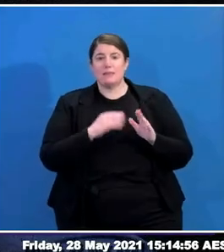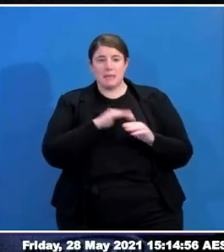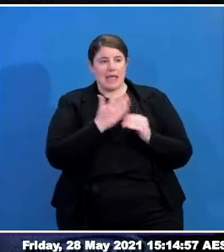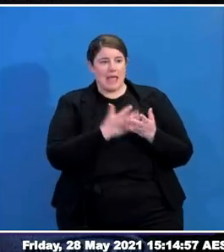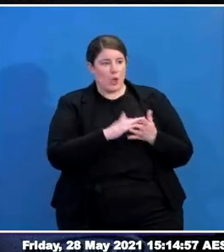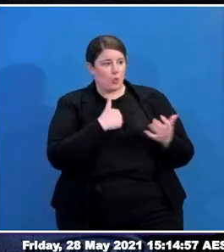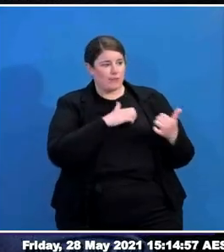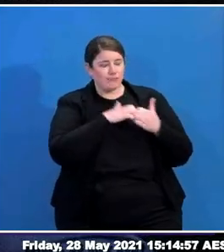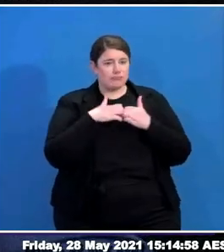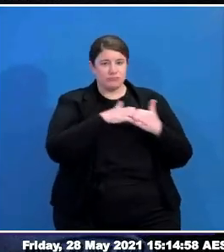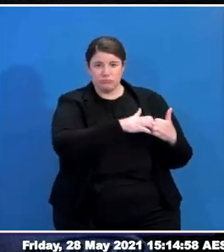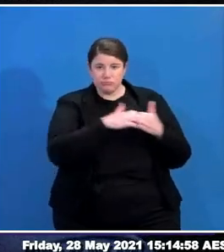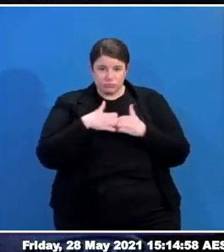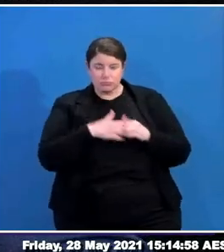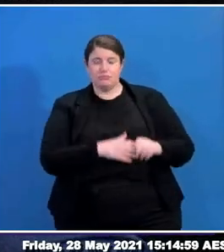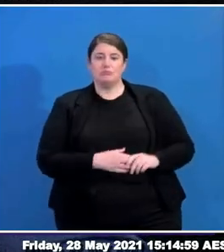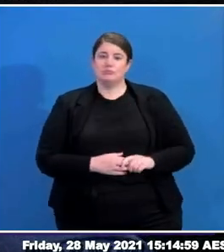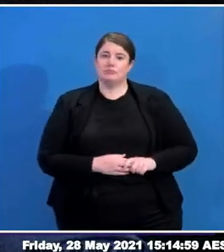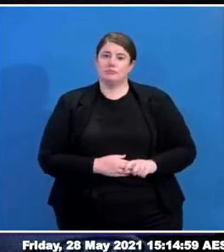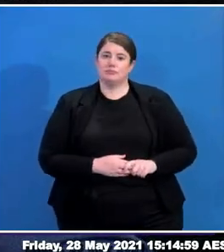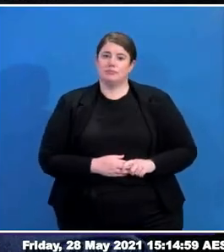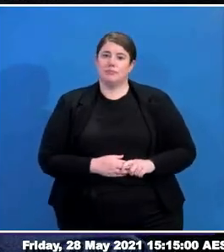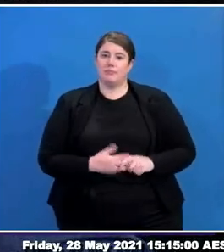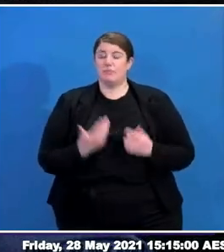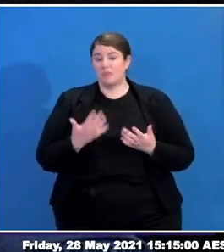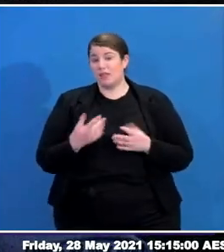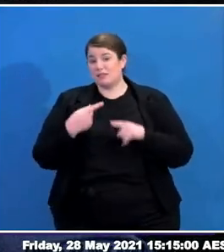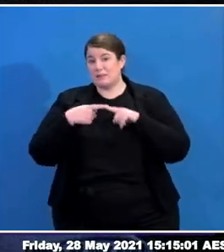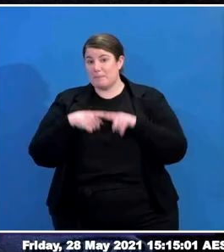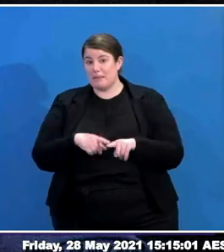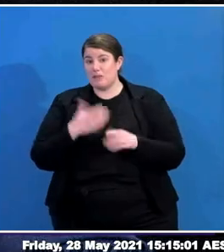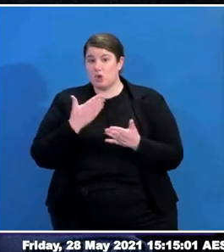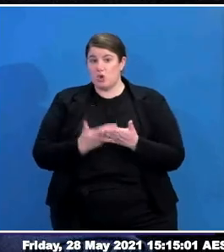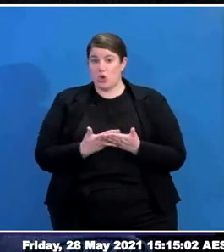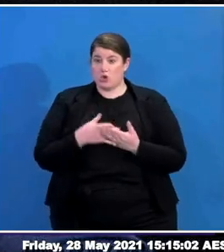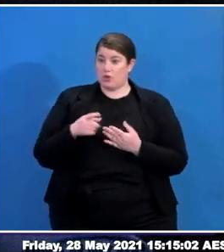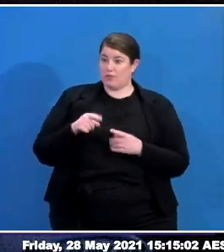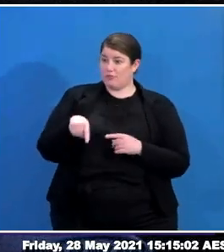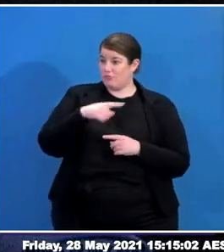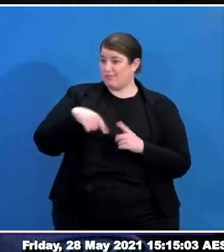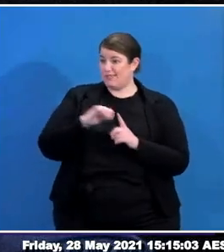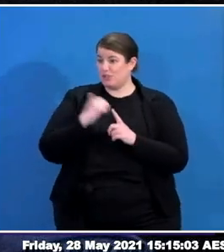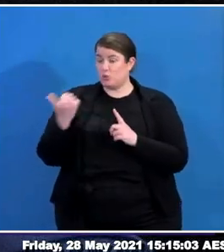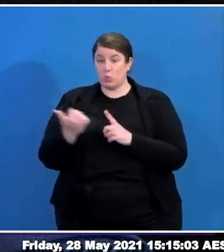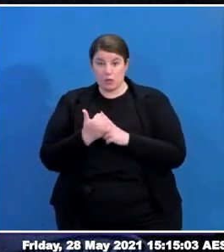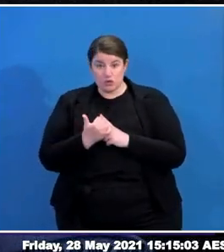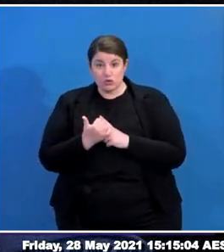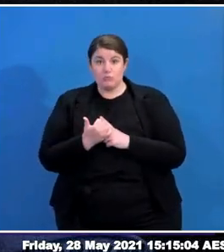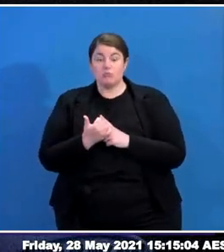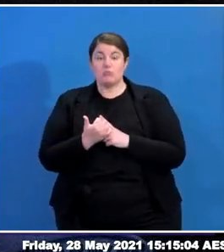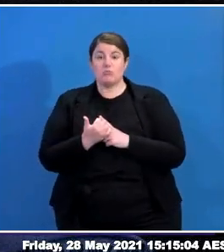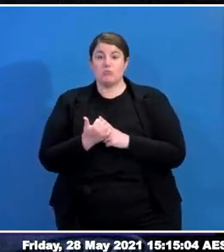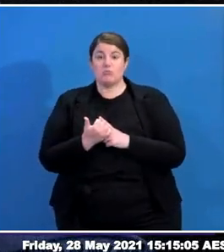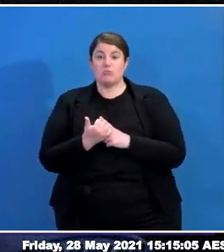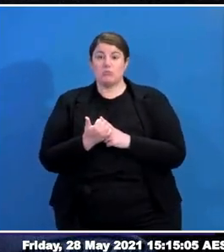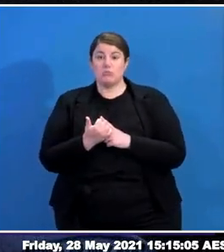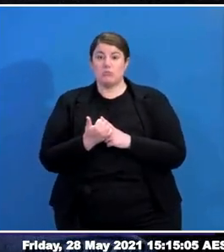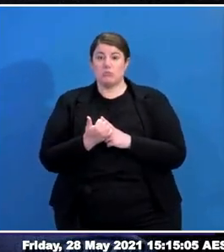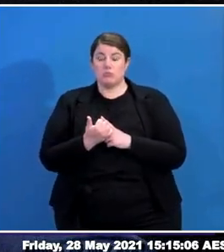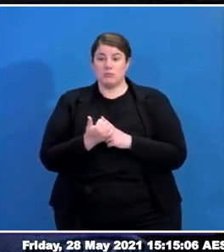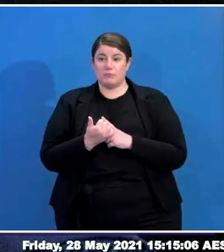We might, of course depending on the exact circumstances and what particular